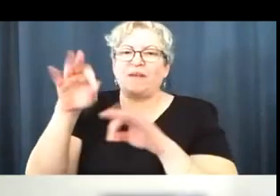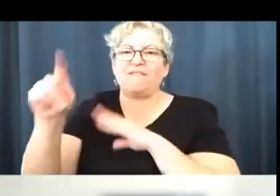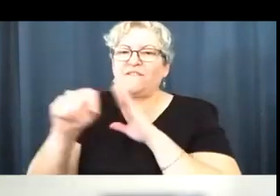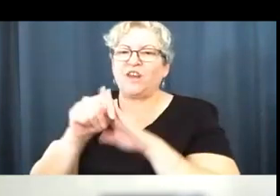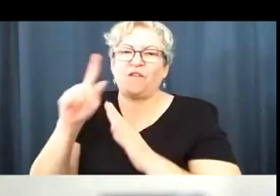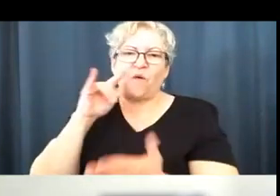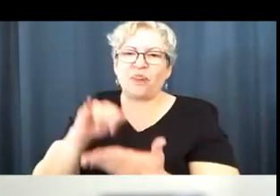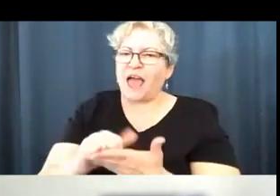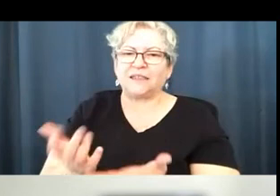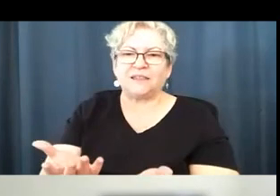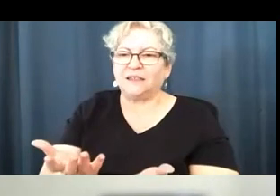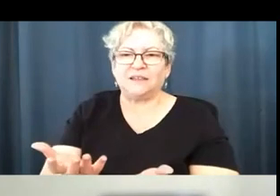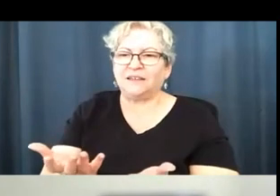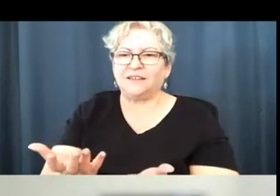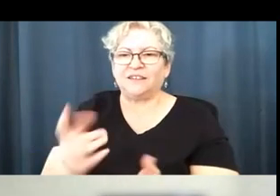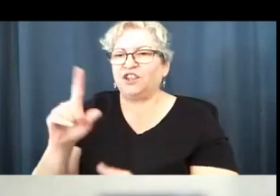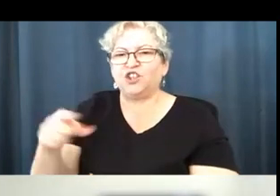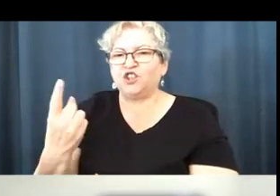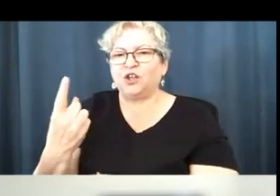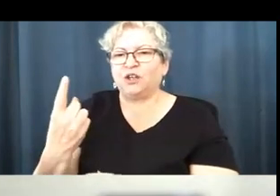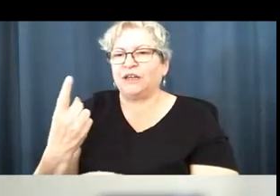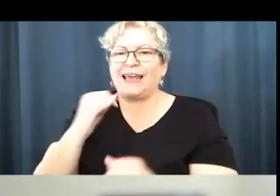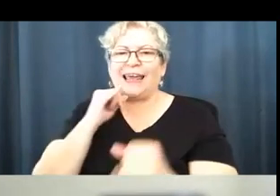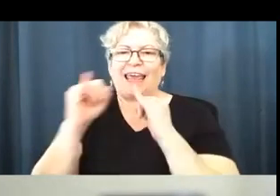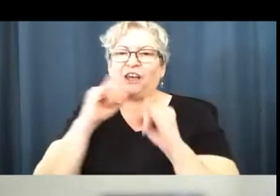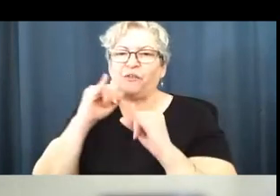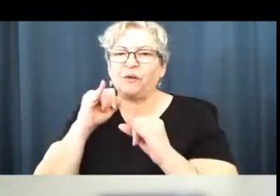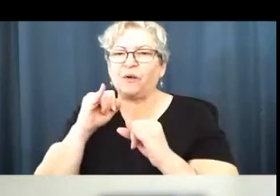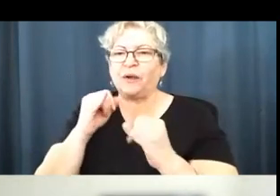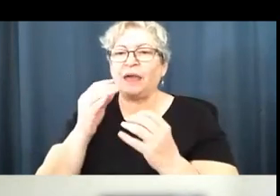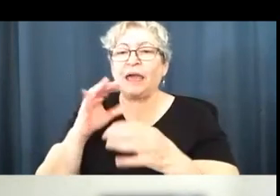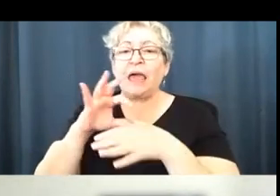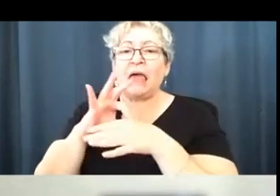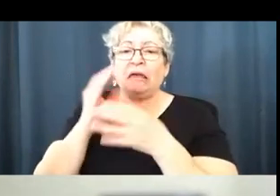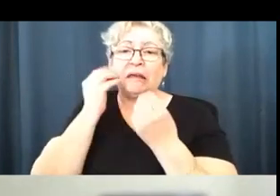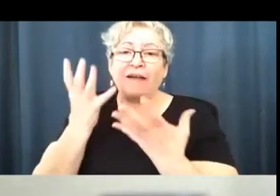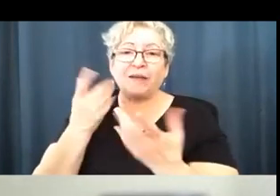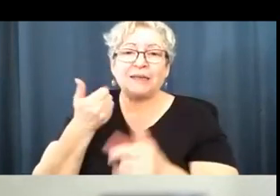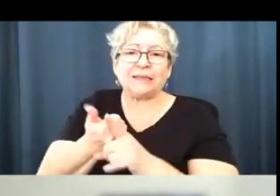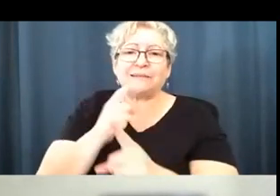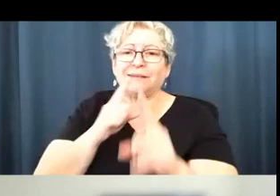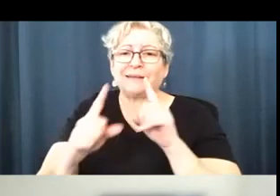It's just an interview and the content is the speech. So things that don't have spoken content,